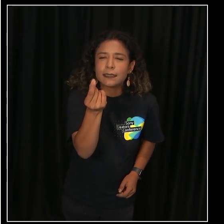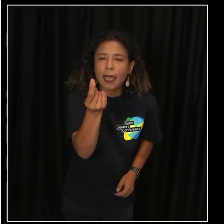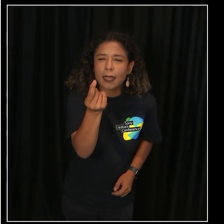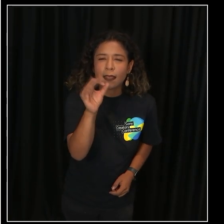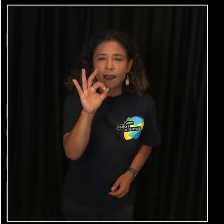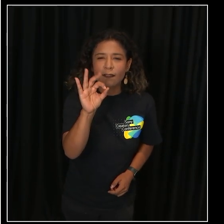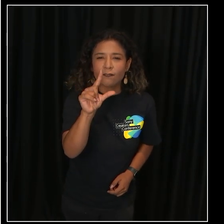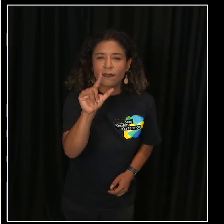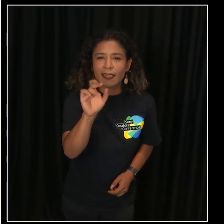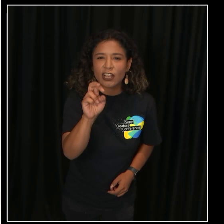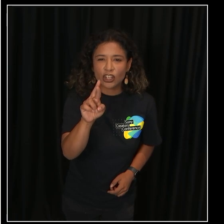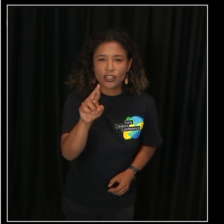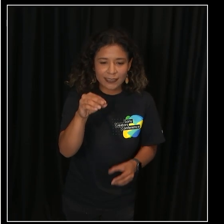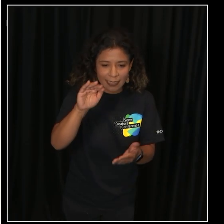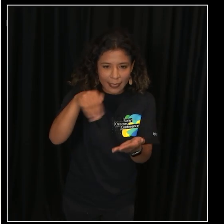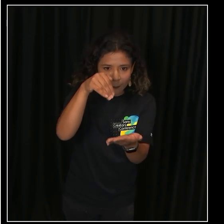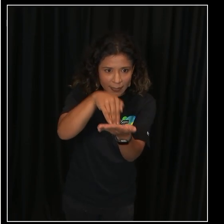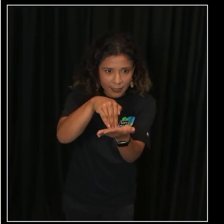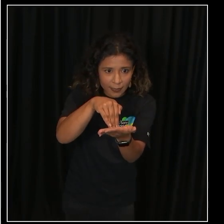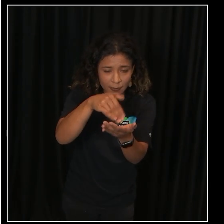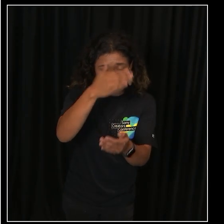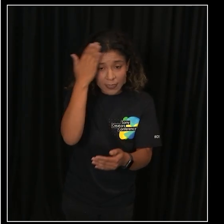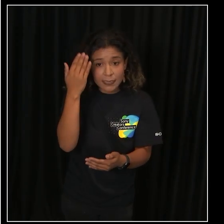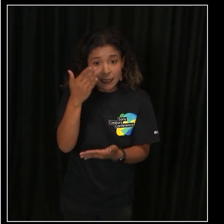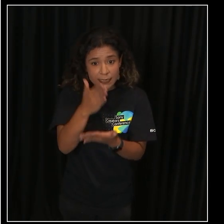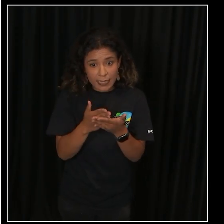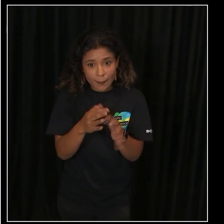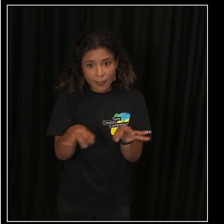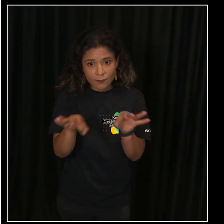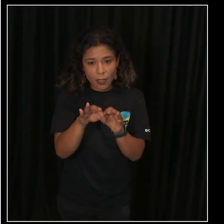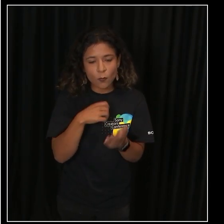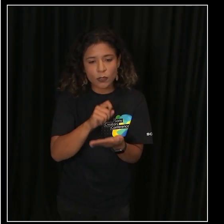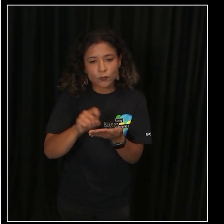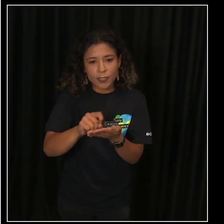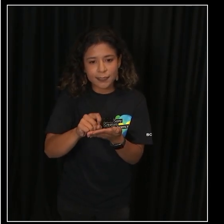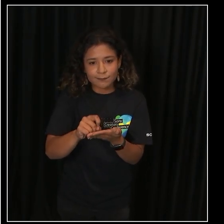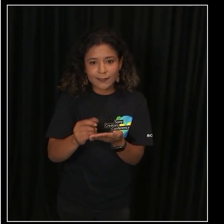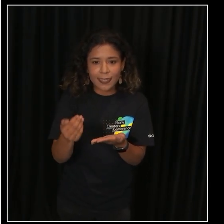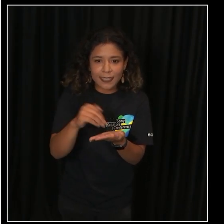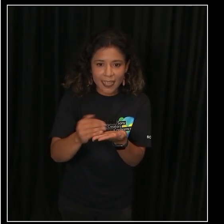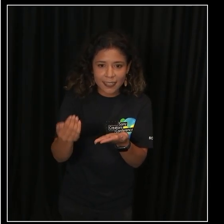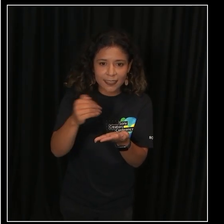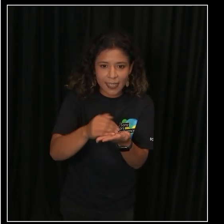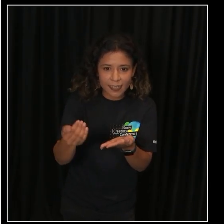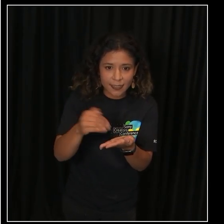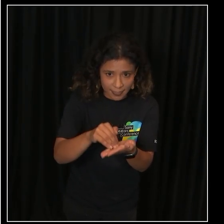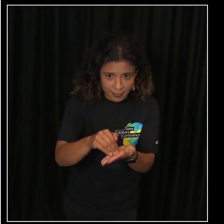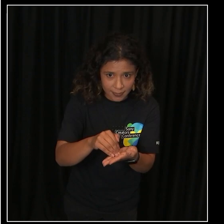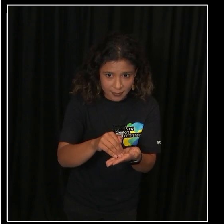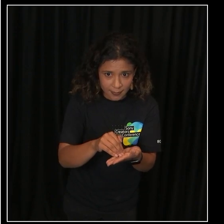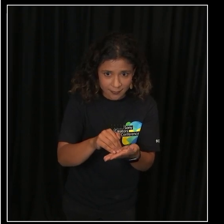in the center because there are some values that are being written multiple times. Unfortunately, this is just the nature of how it works.